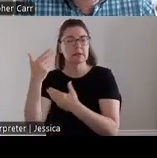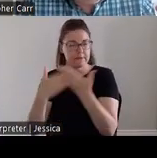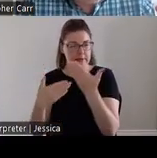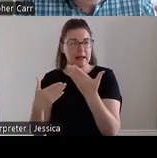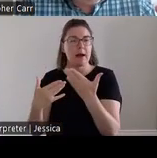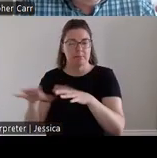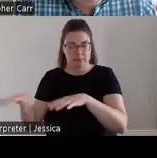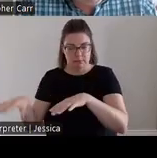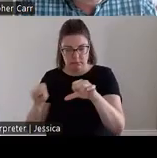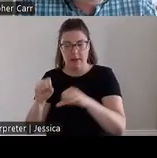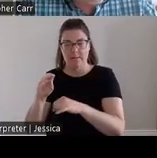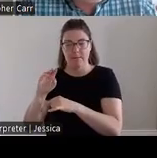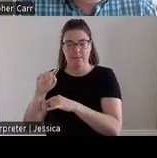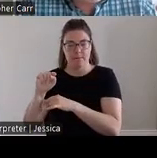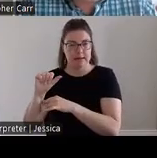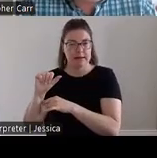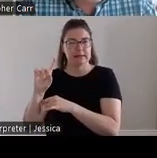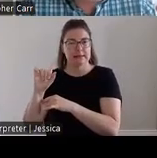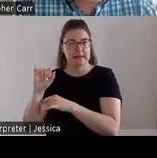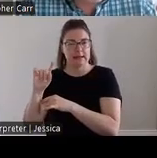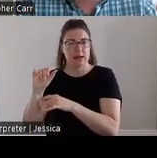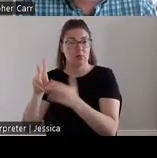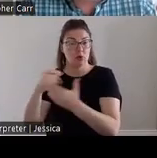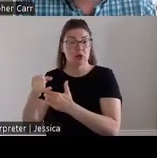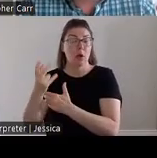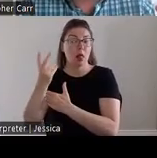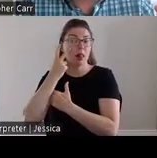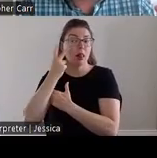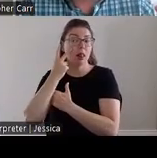and we really look forward to hearing back from them on, on what they've been able to achieve